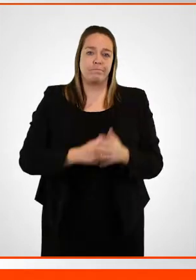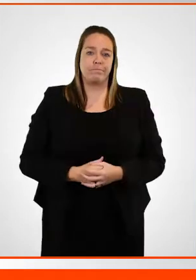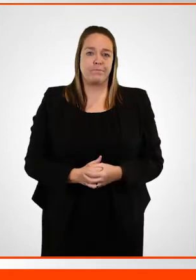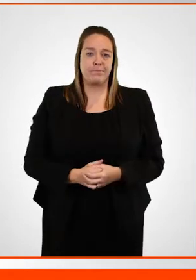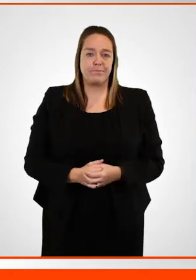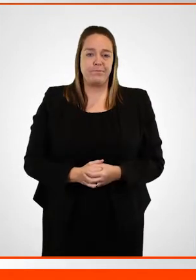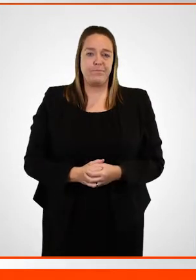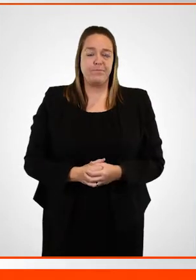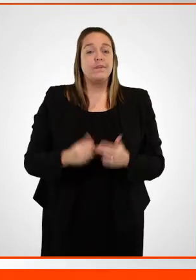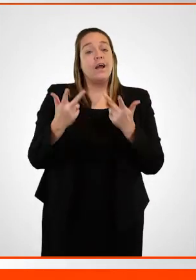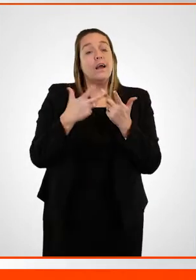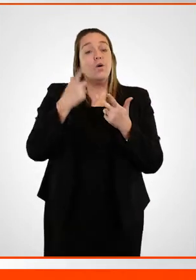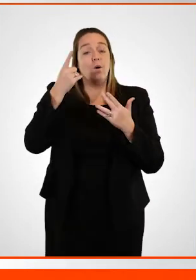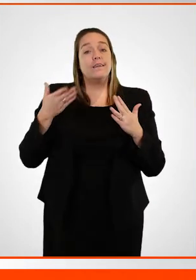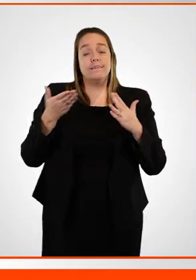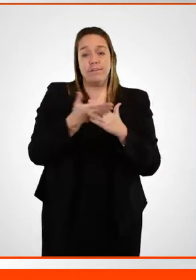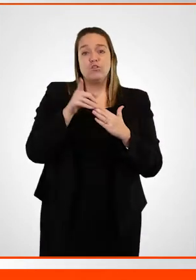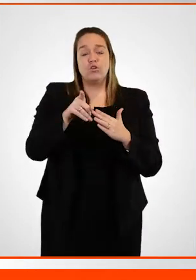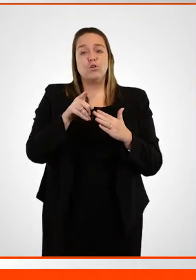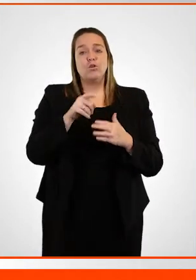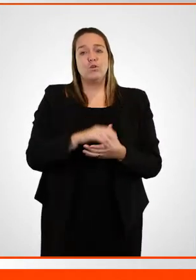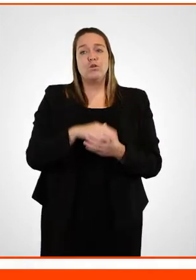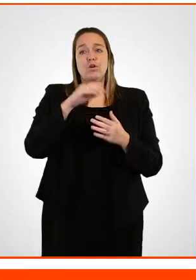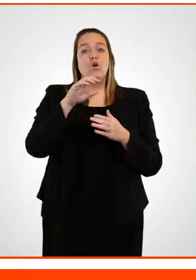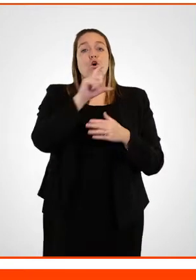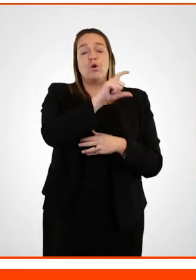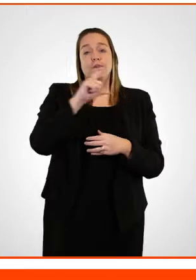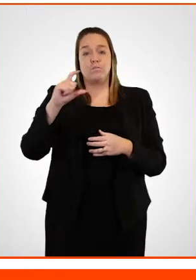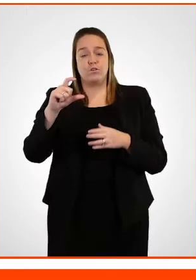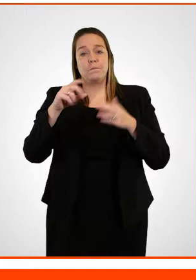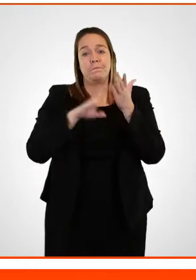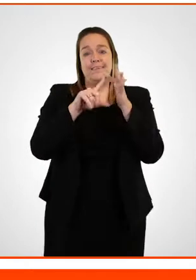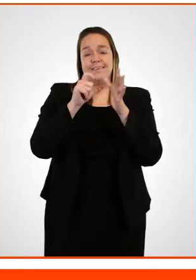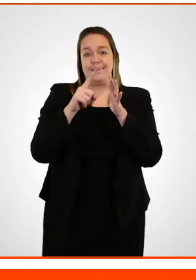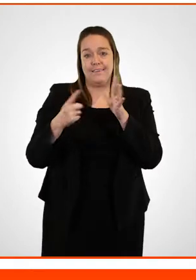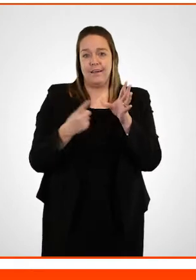Another intervention is closed captioned media. What you have to understand is